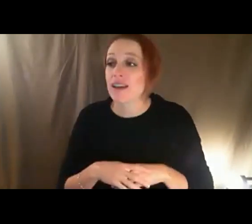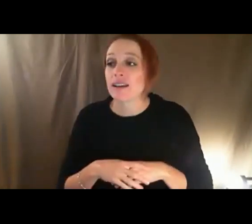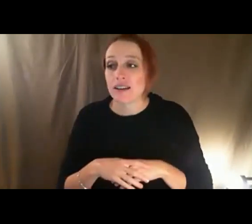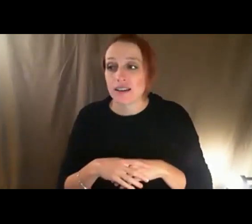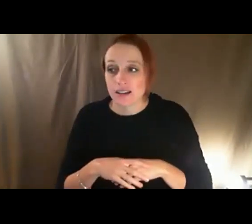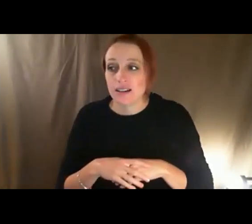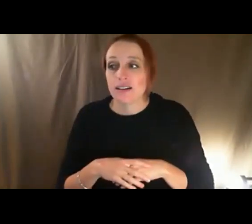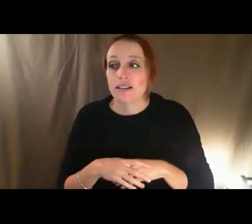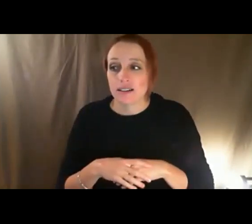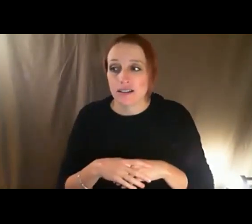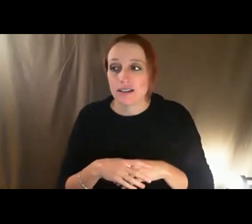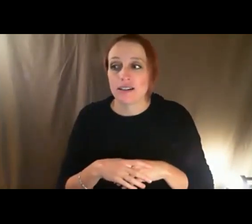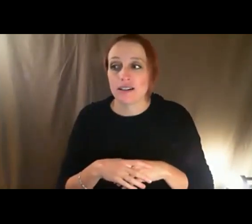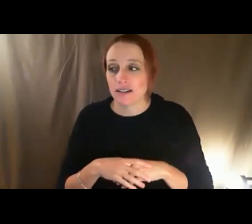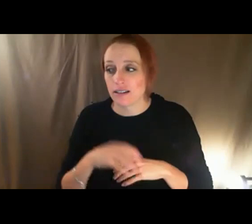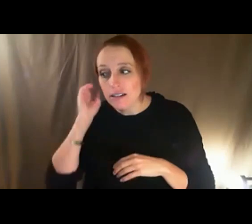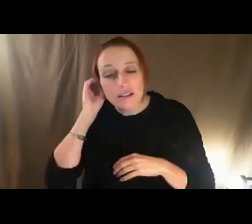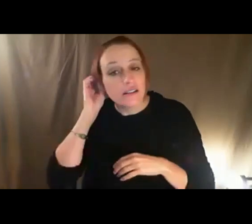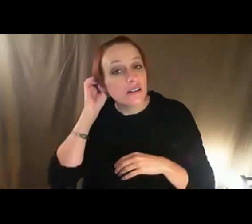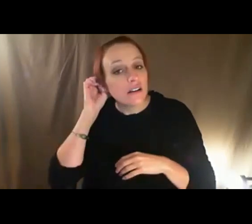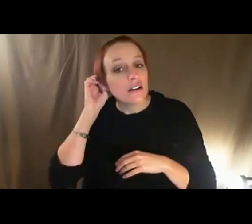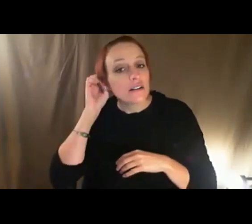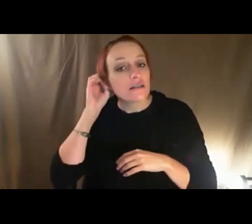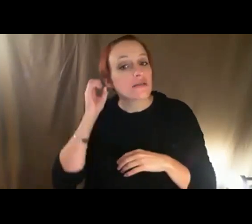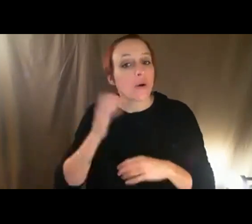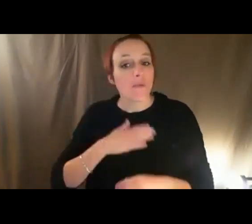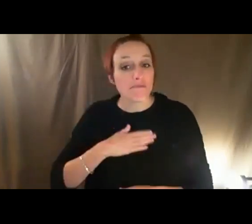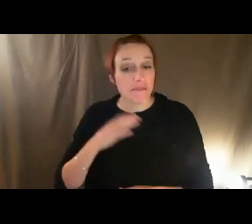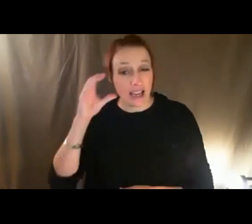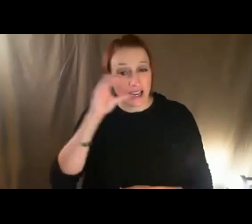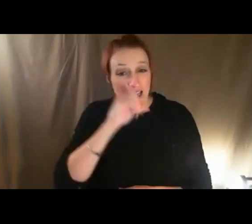My guess is that most of you, if not all of you,